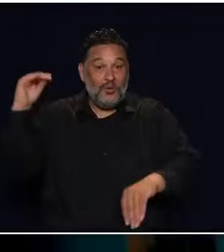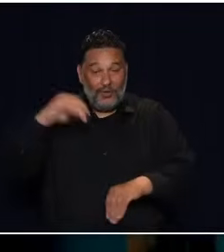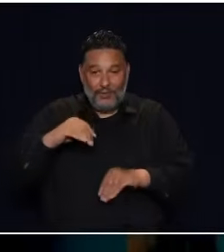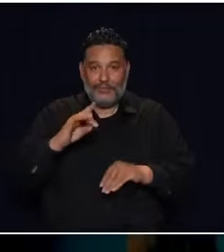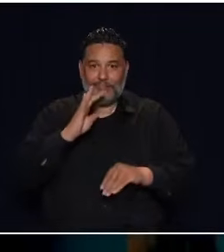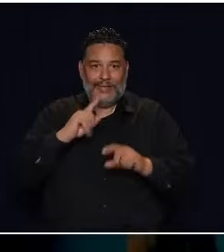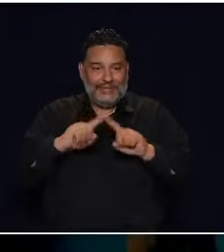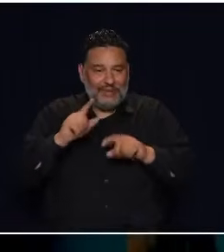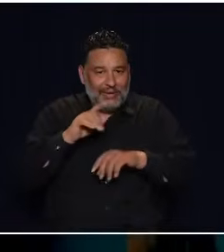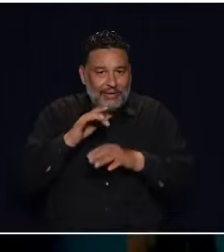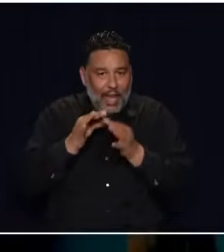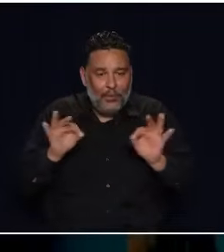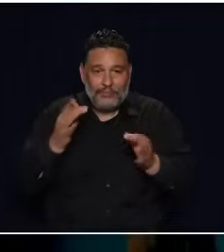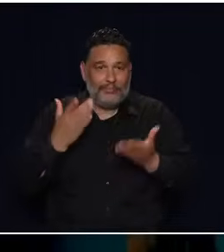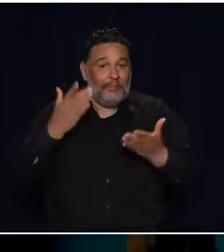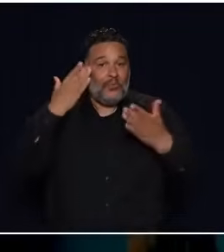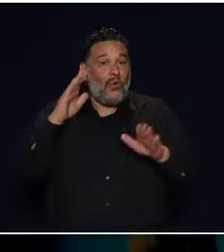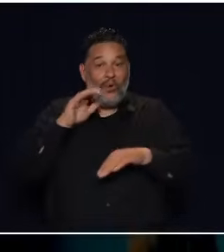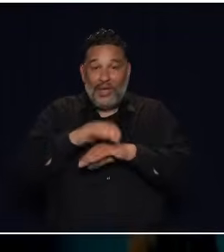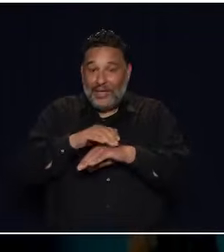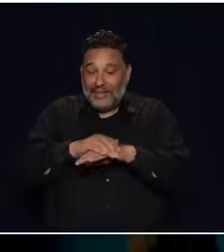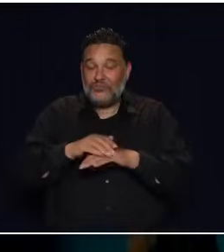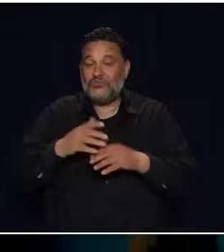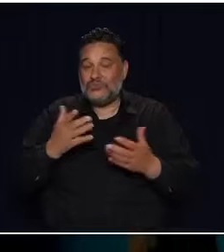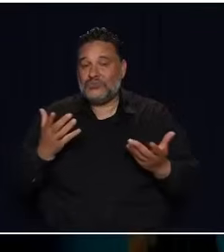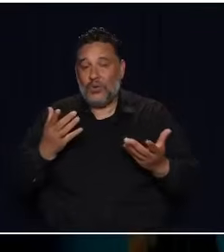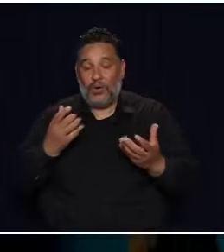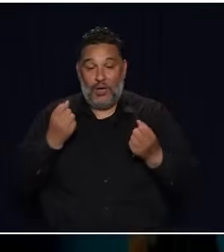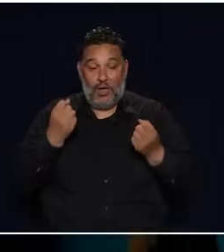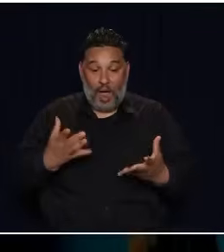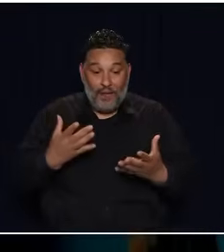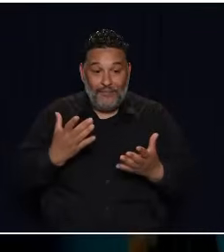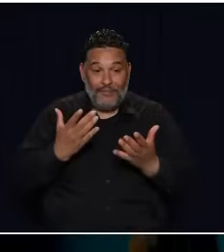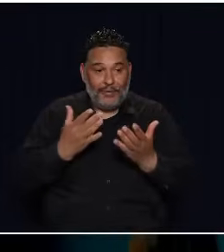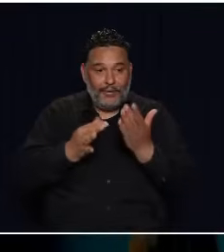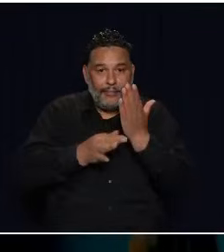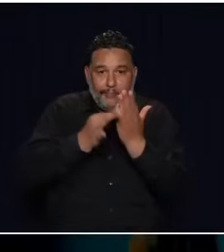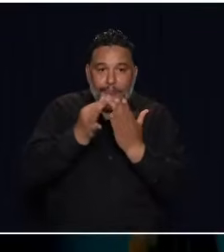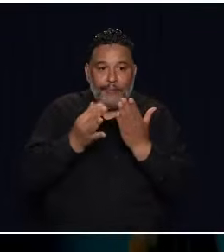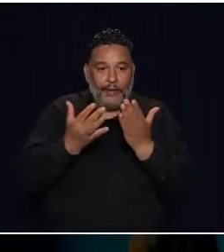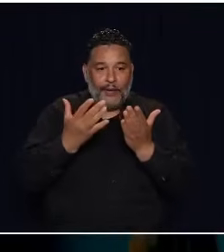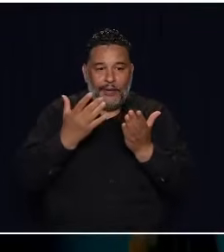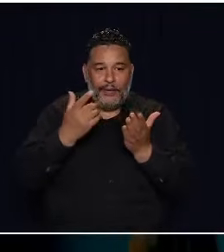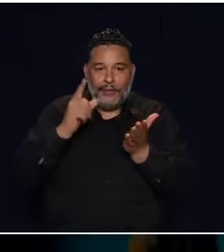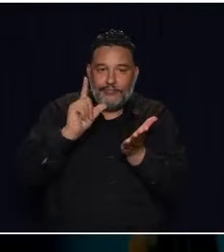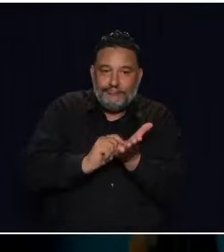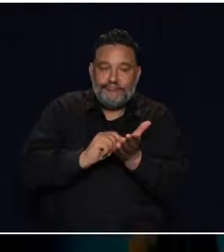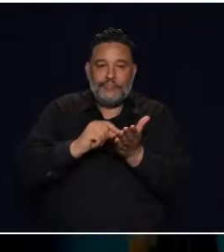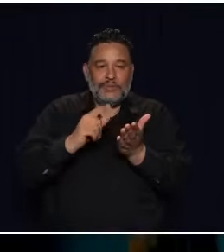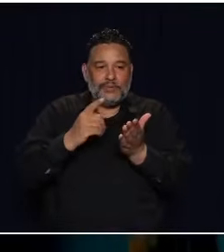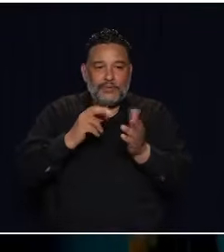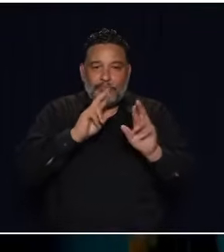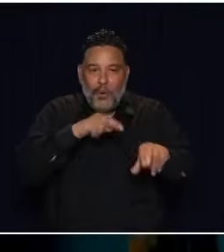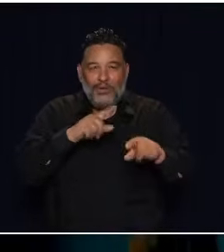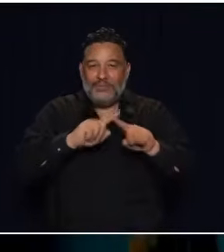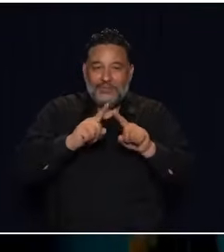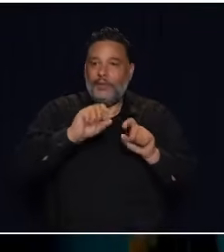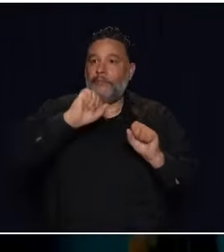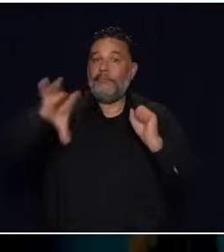THOSE FAMILIES ARE COMING HERE FROM ANOTHER COUNTRY, SPEAK A